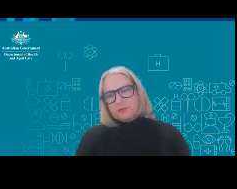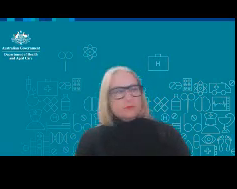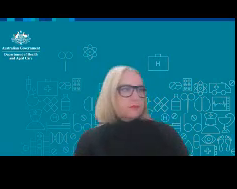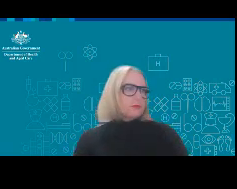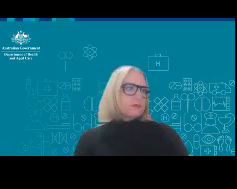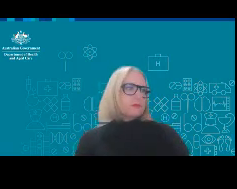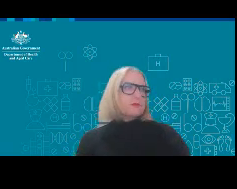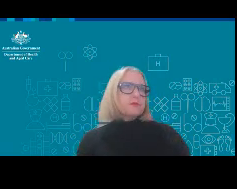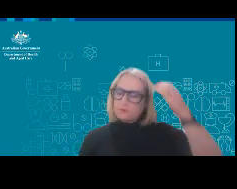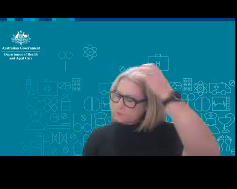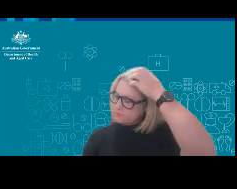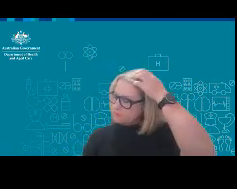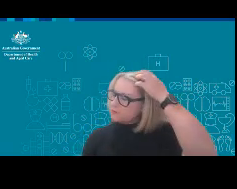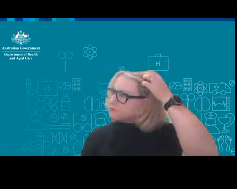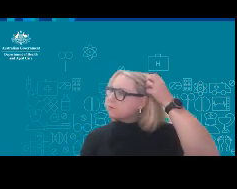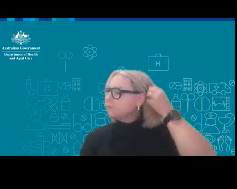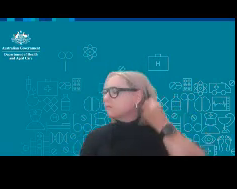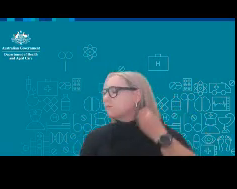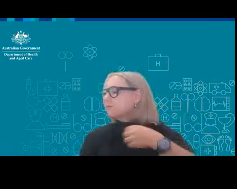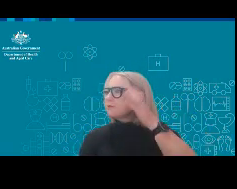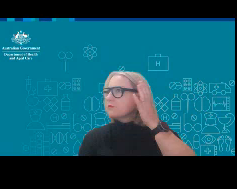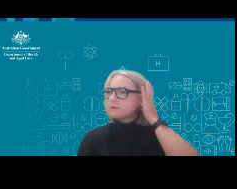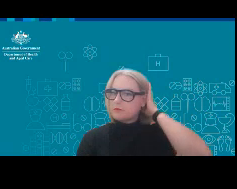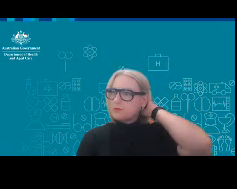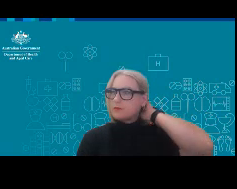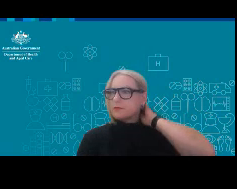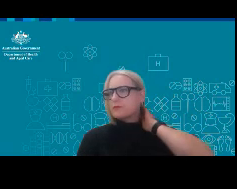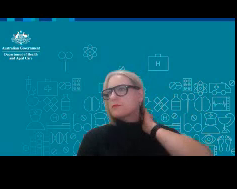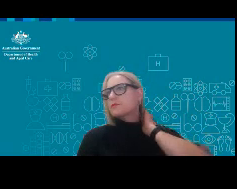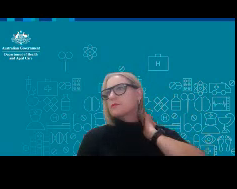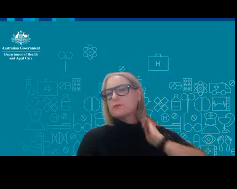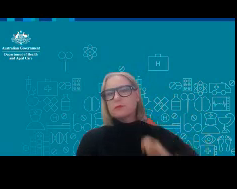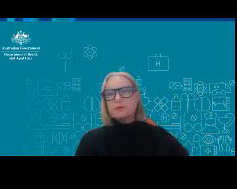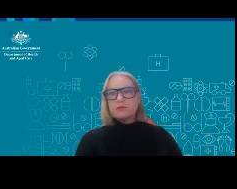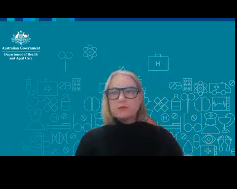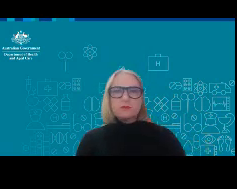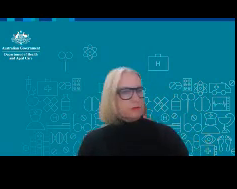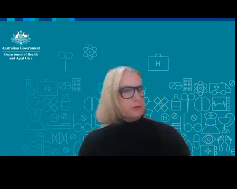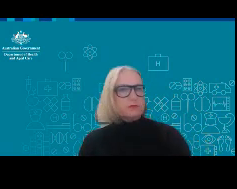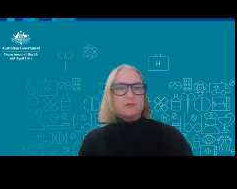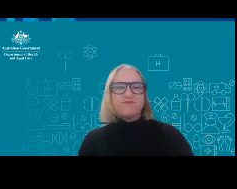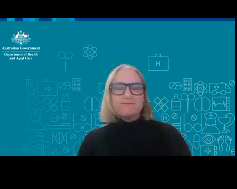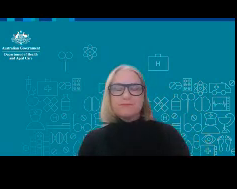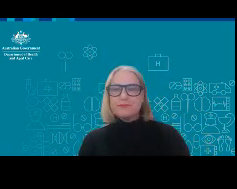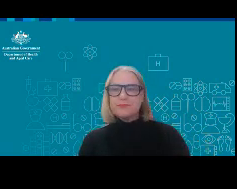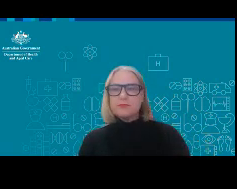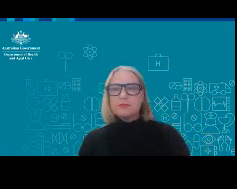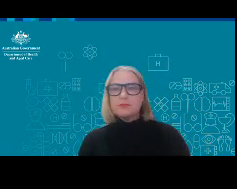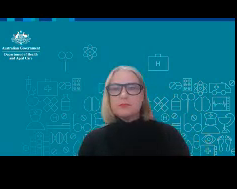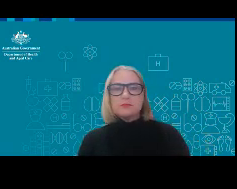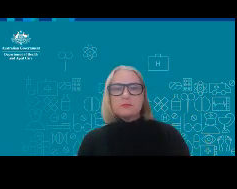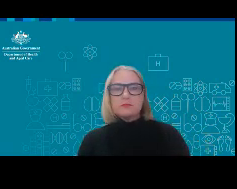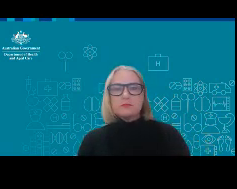on Tranche 4b of the Rules for the new Act which was released for consultation recently.